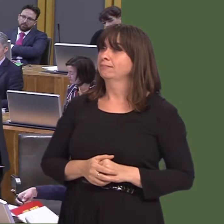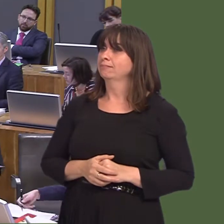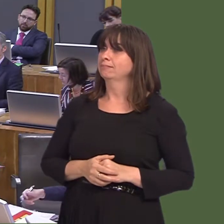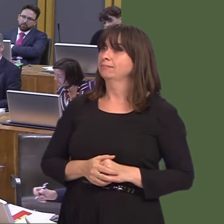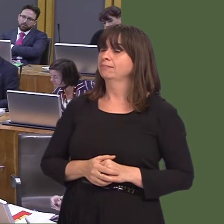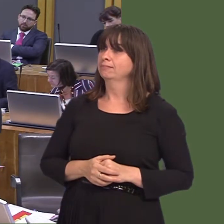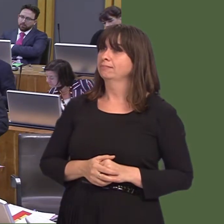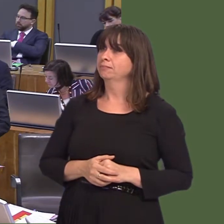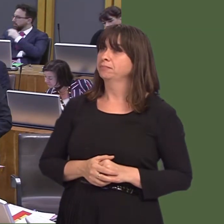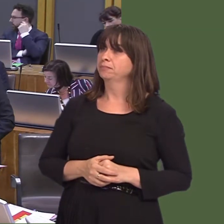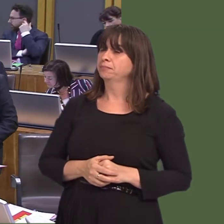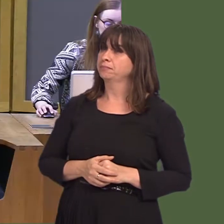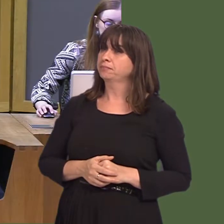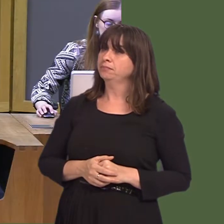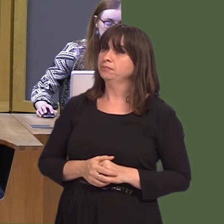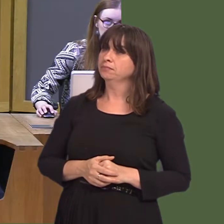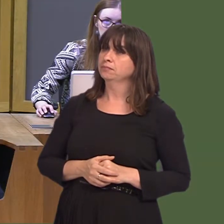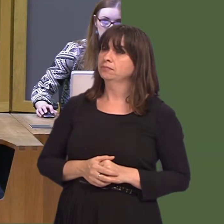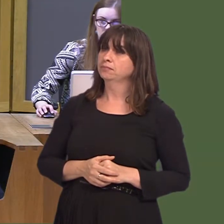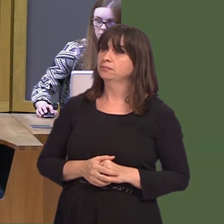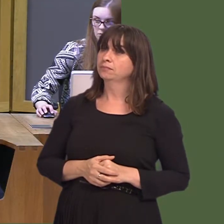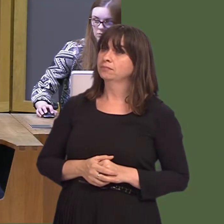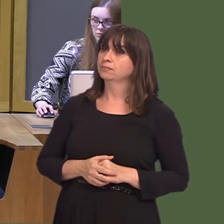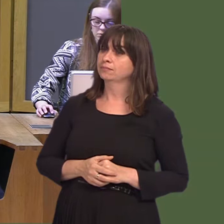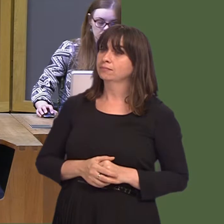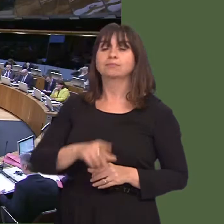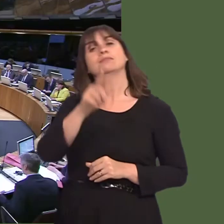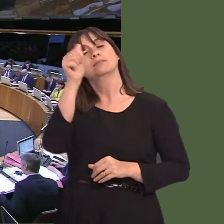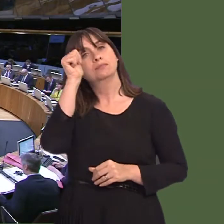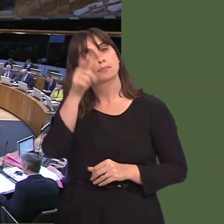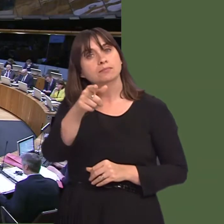Mick Antoniw AM: First Minister, I'm sure you are well aware of the fantastic work that